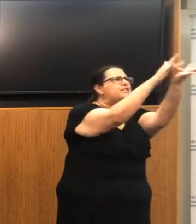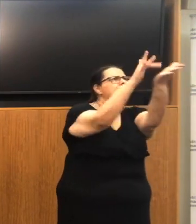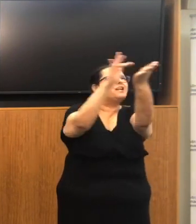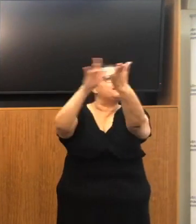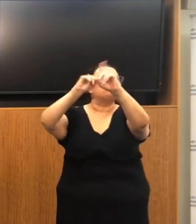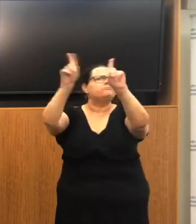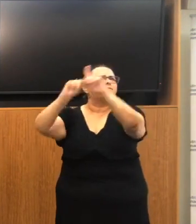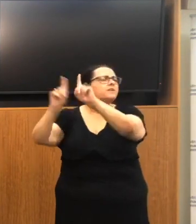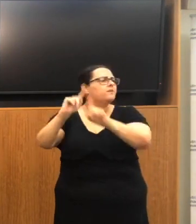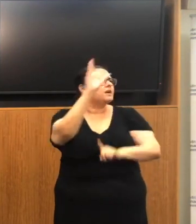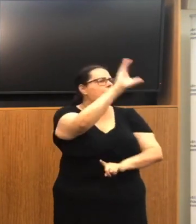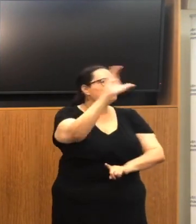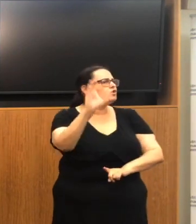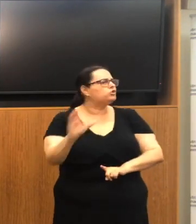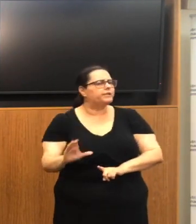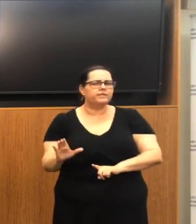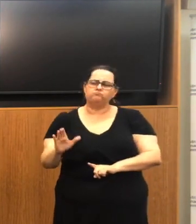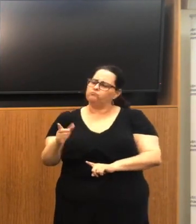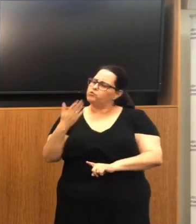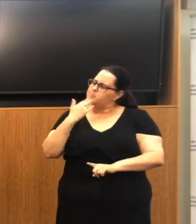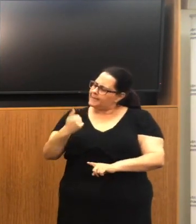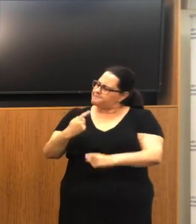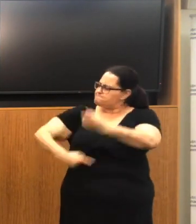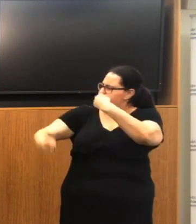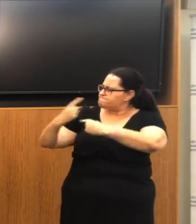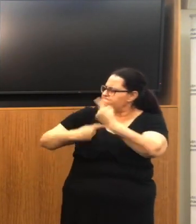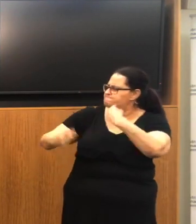I wonder if you can reflect a little bit on what some